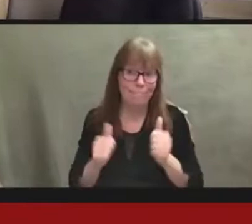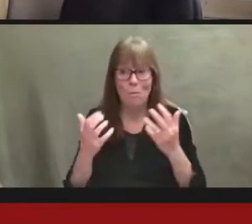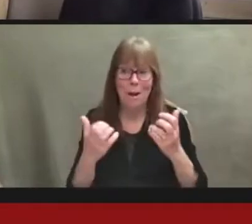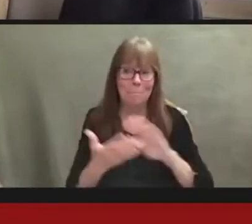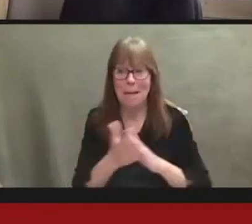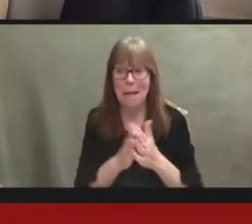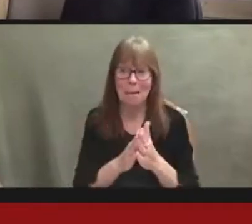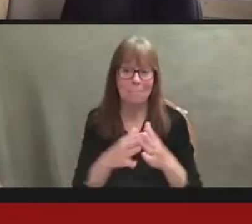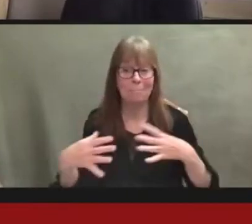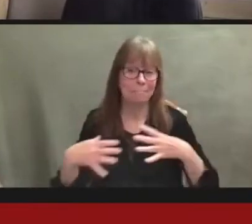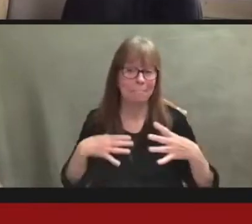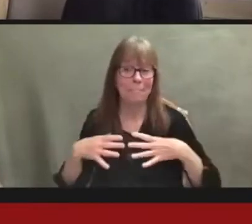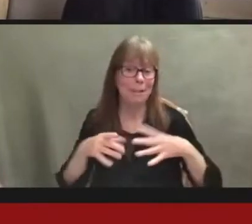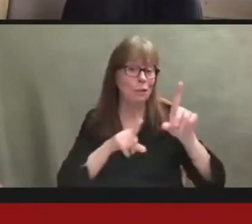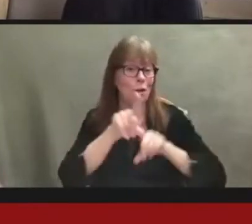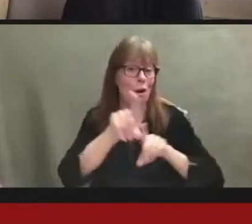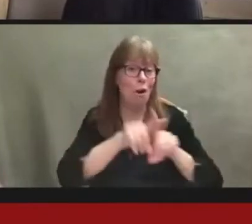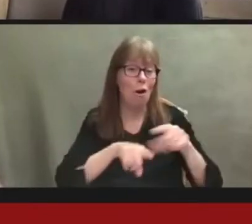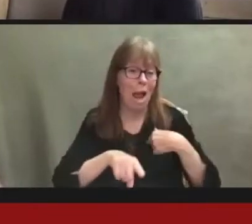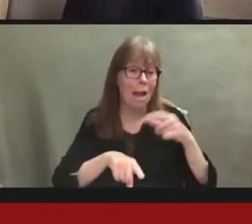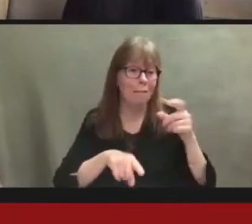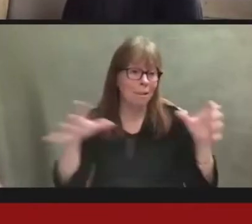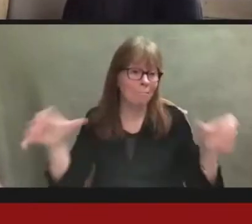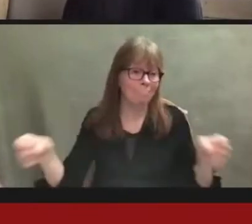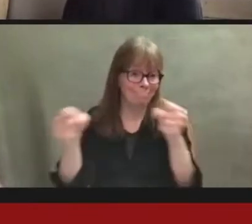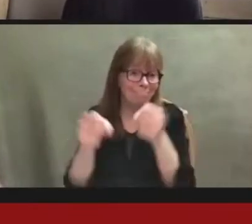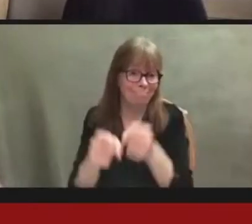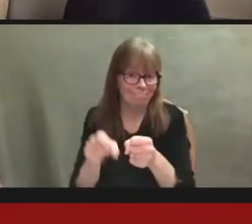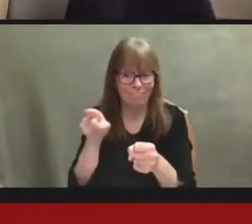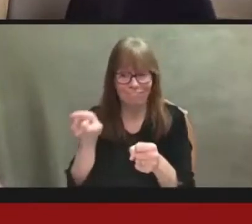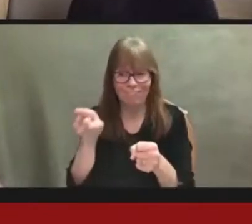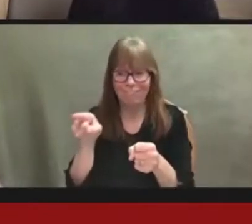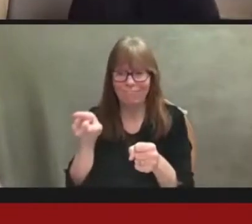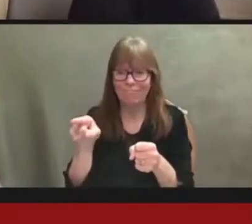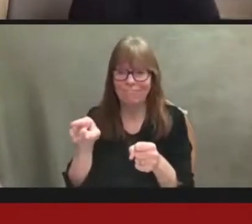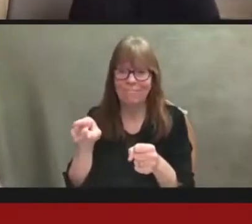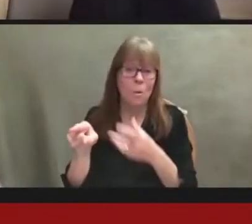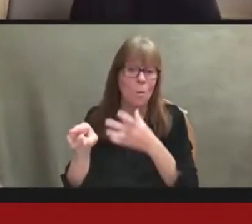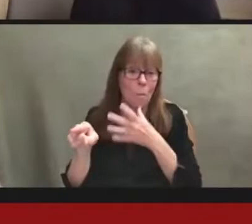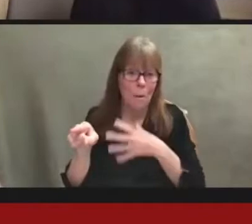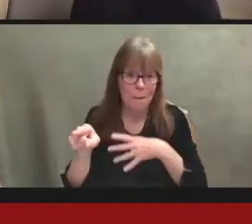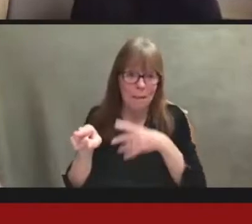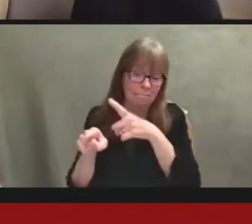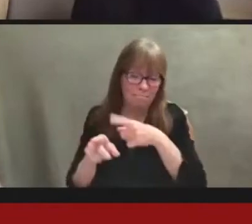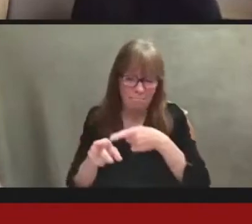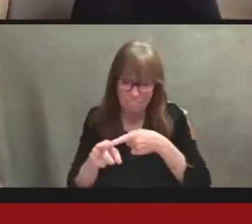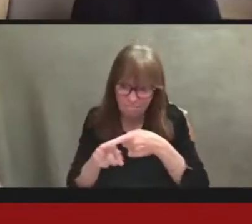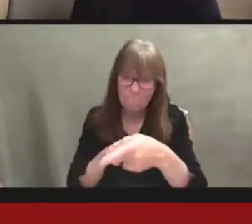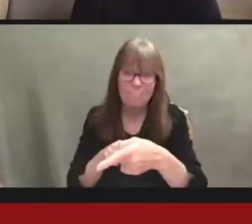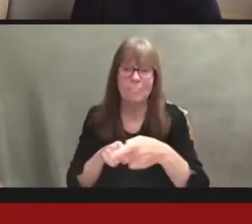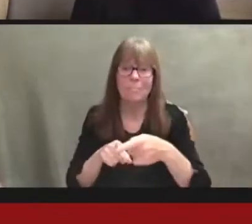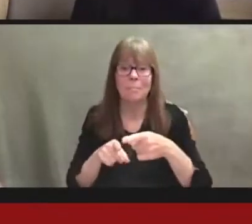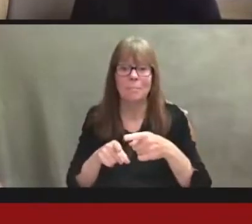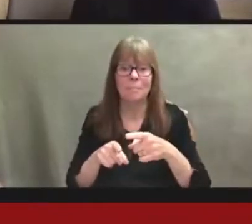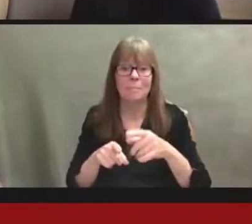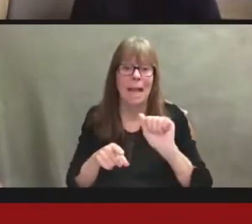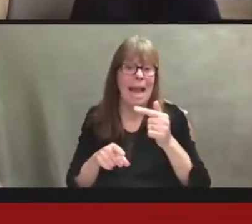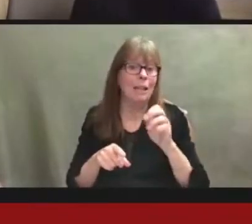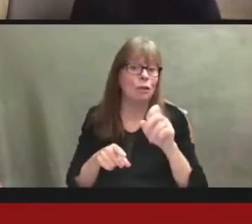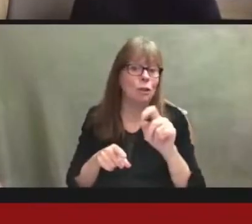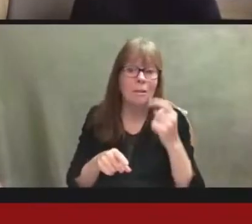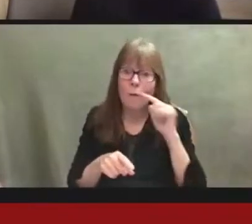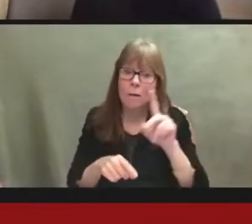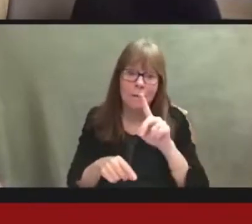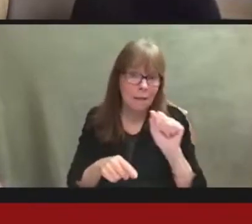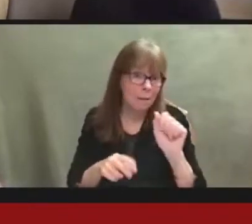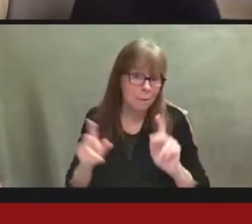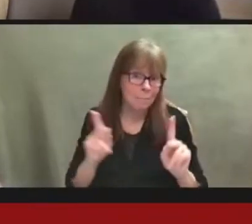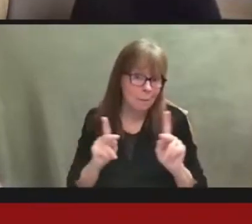I can put you in touch with a woman who specializes in being an agent for disabled people.